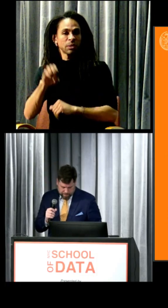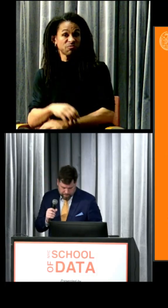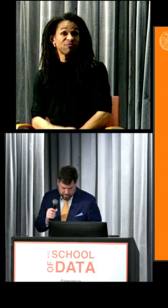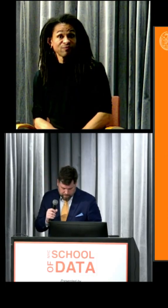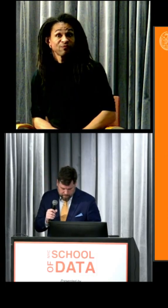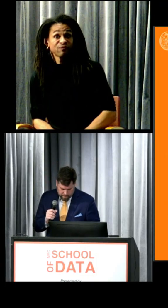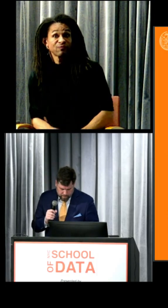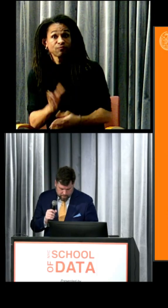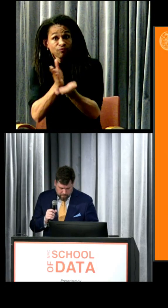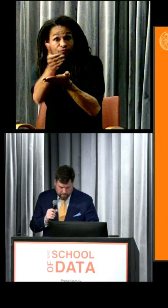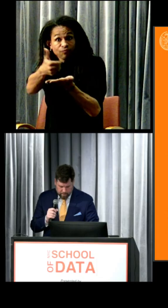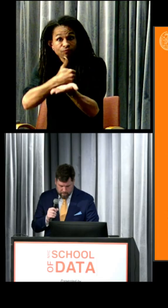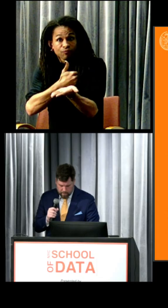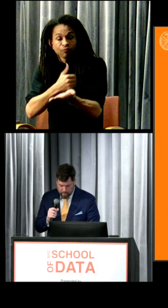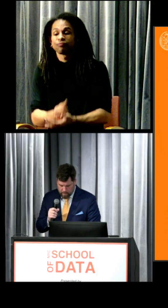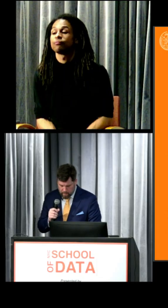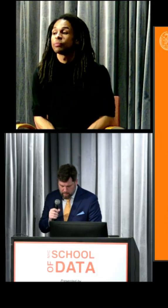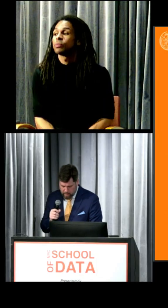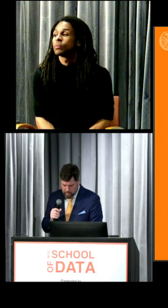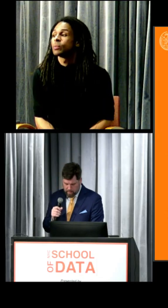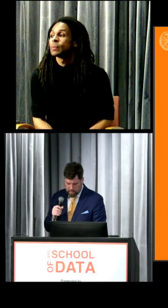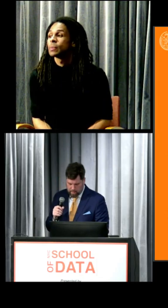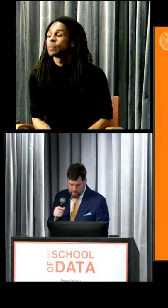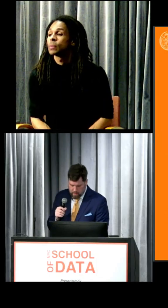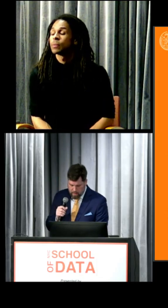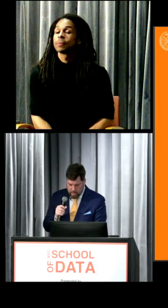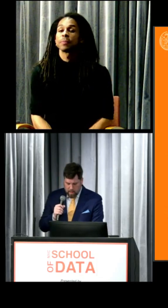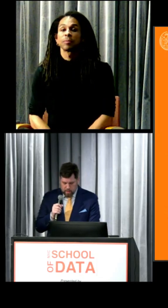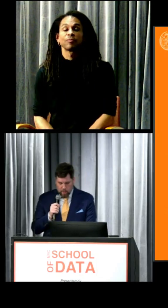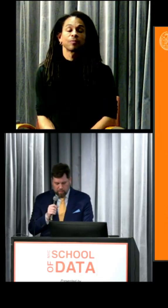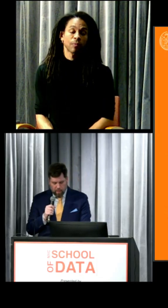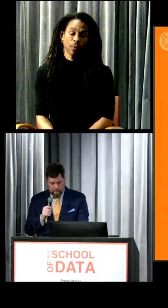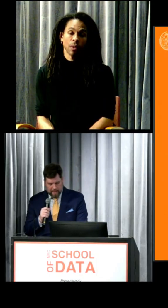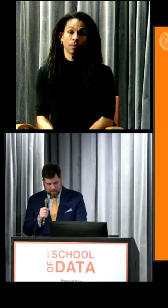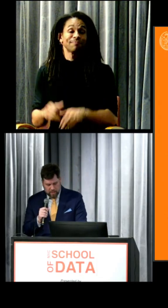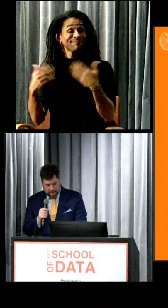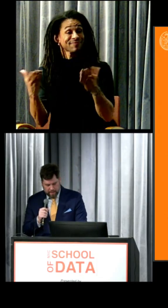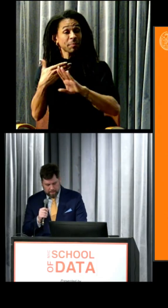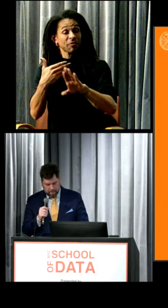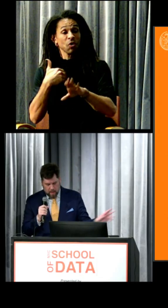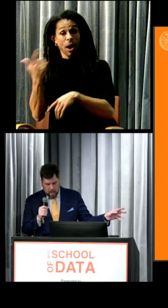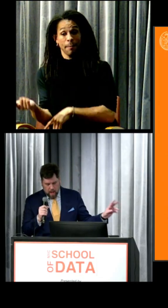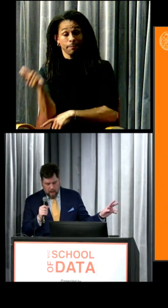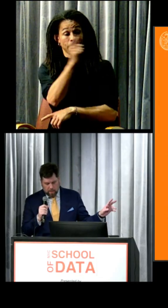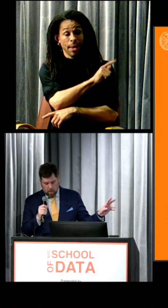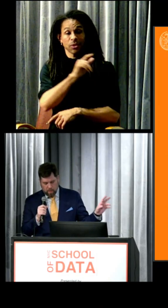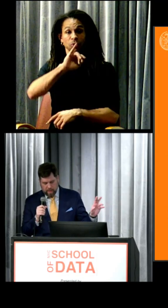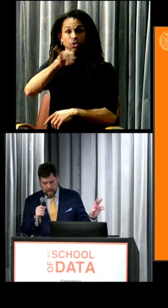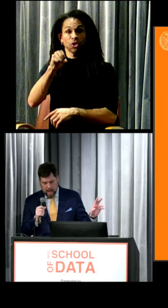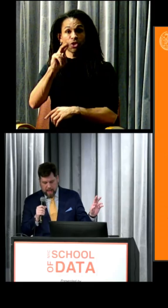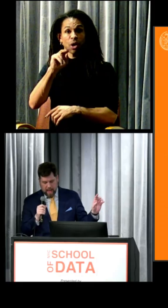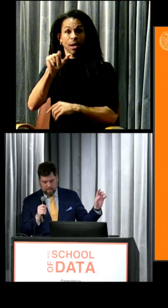So this was a huge ask for NYSCI to trust us to make this happen and to make it happen on time and in budget.